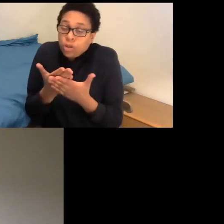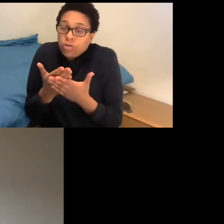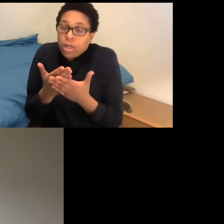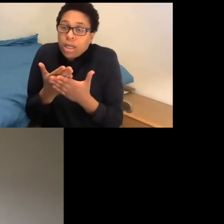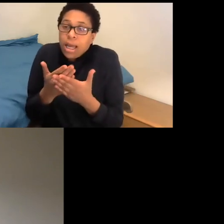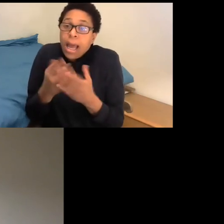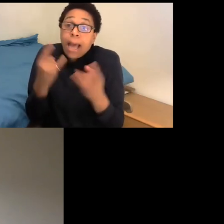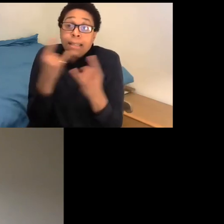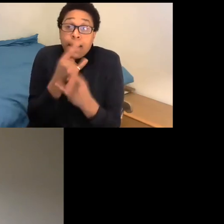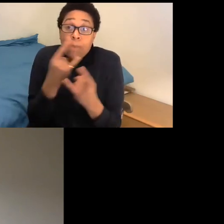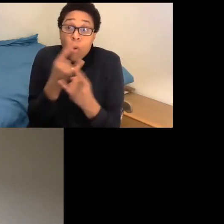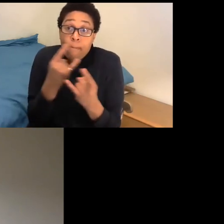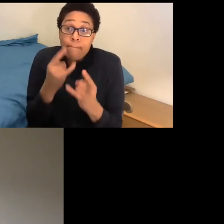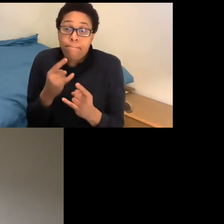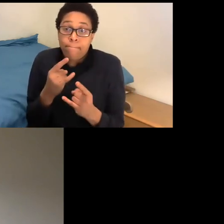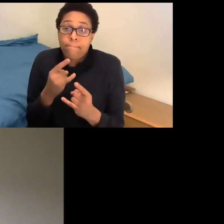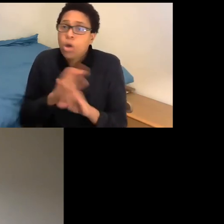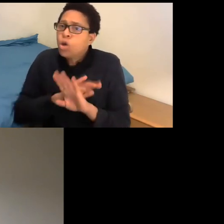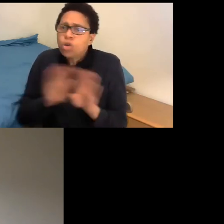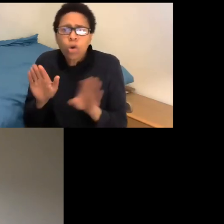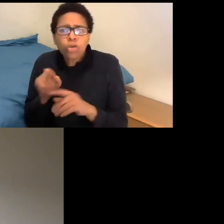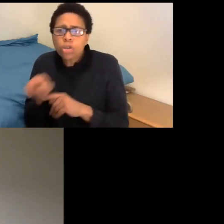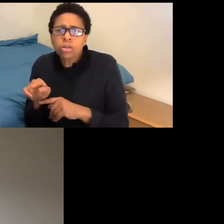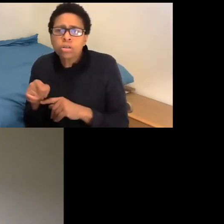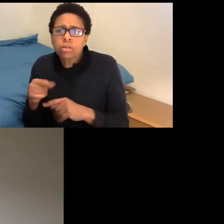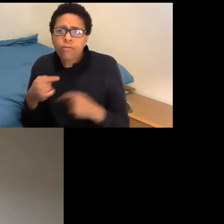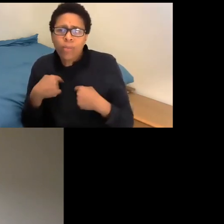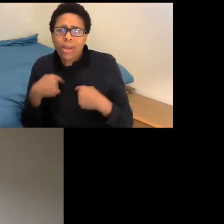but when I grew up in Malaysia, you know, so many of the younger